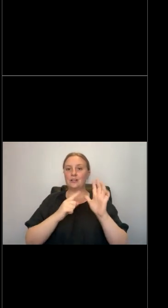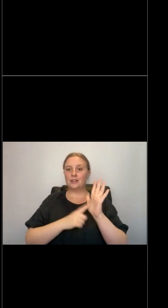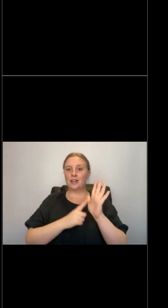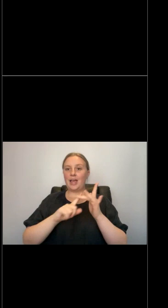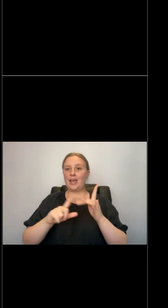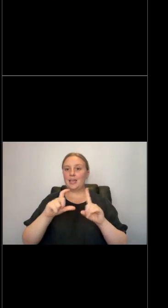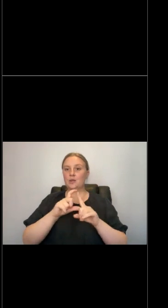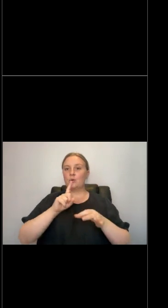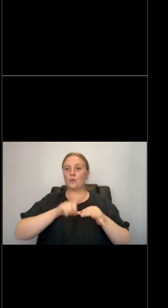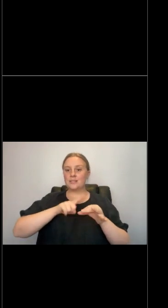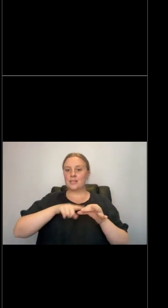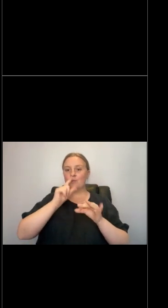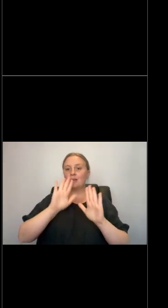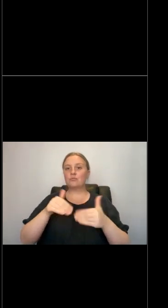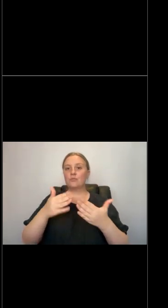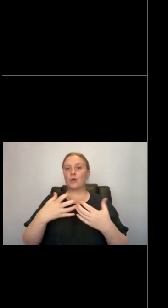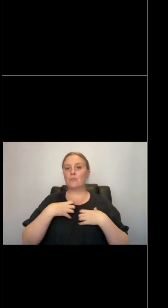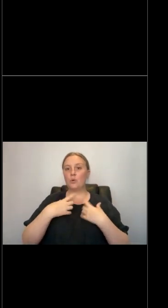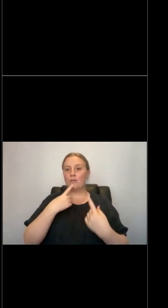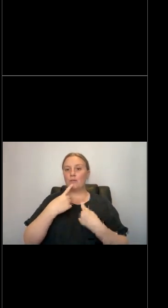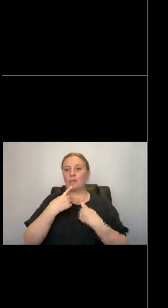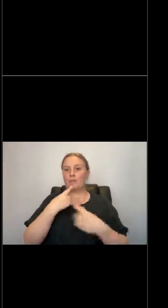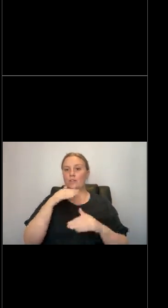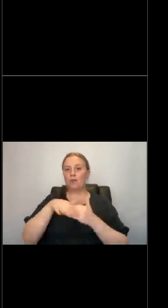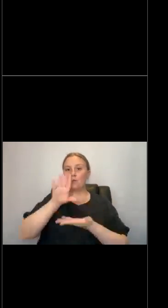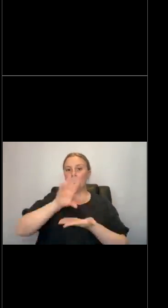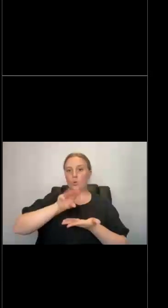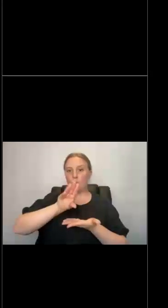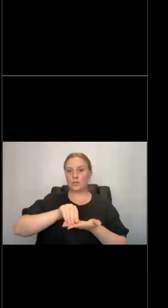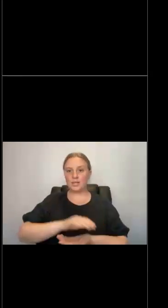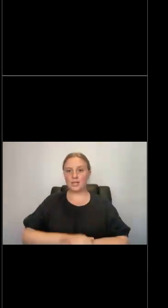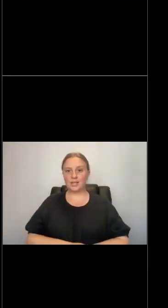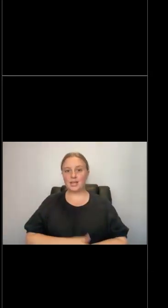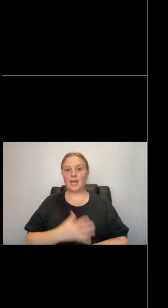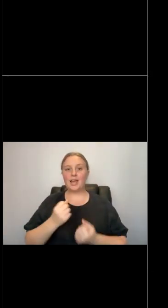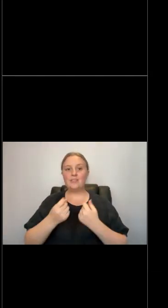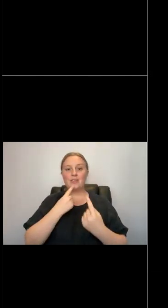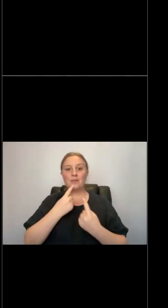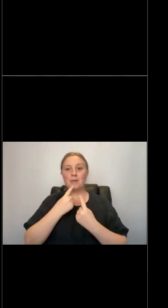I've got some information there about after the hearing what happens. The notice of decision comes out.